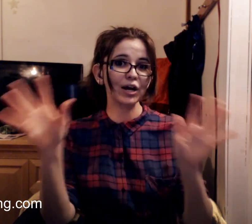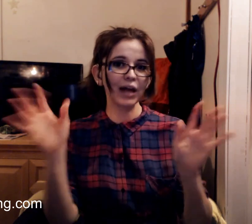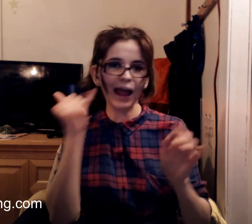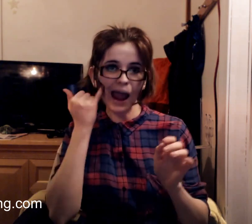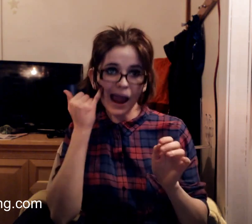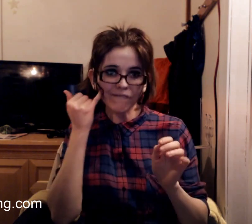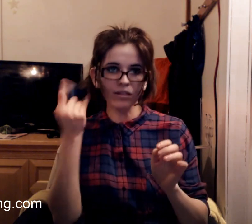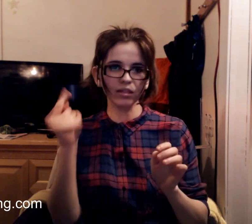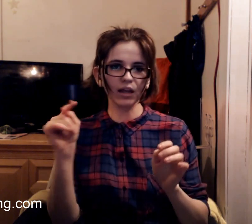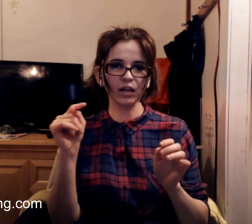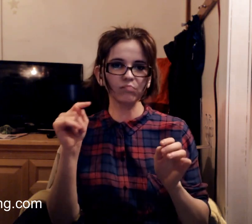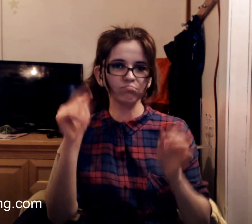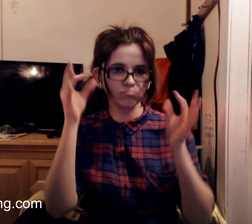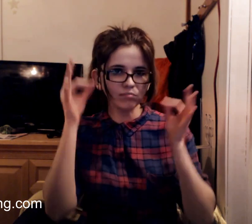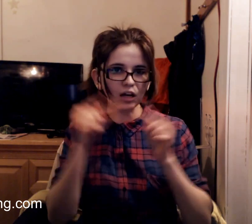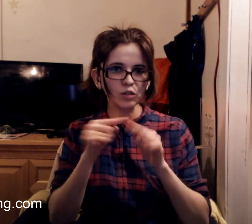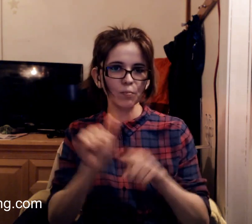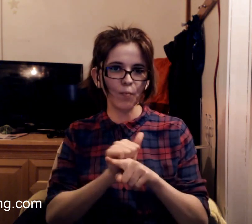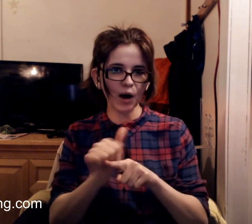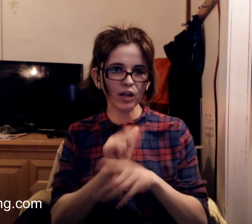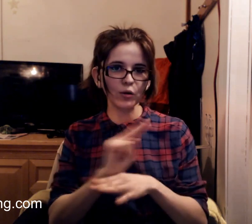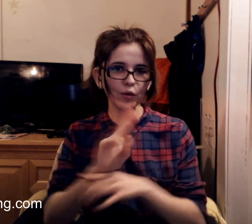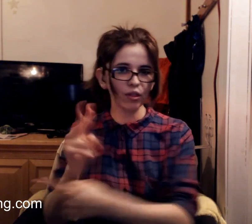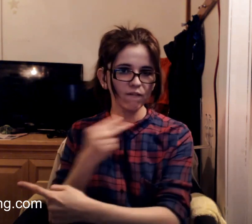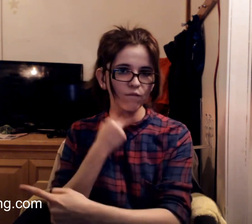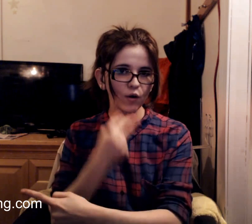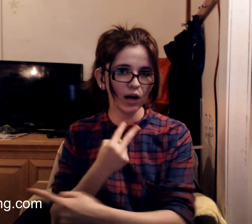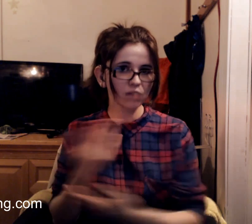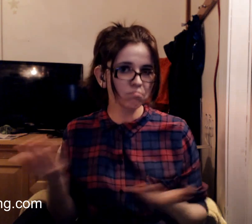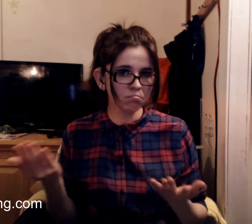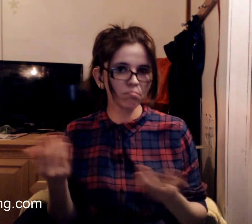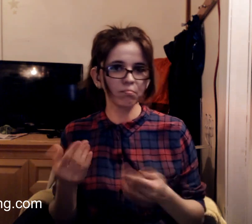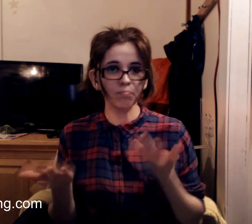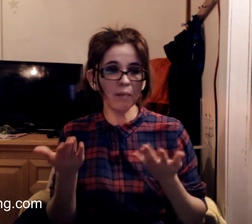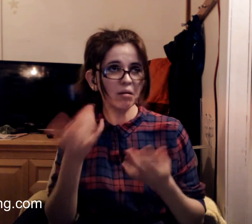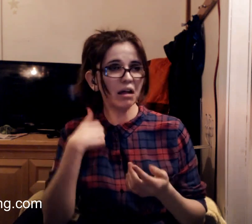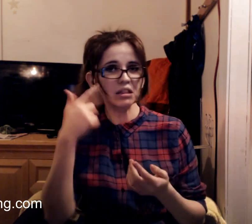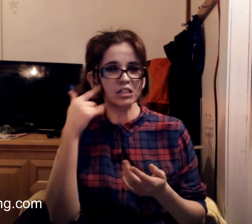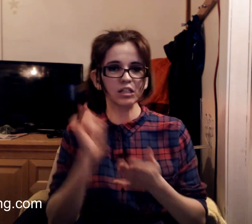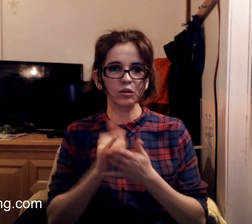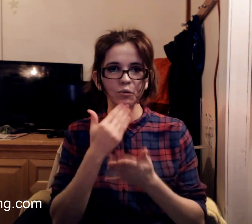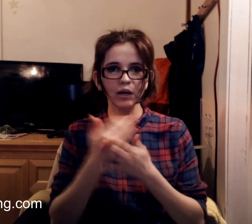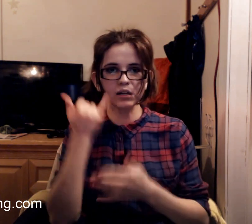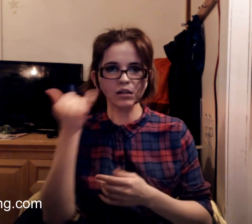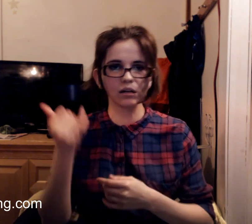If a deaf person decides to practice in using their voice they can have the phone correct them by showing the result in its text form. I think that's a good idea.